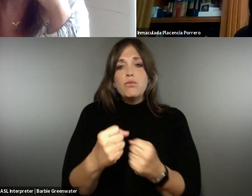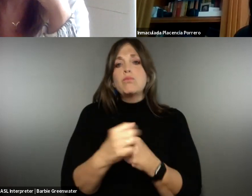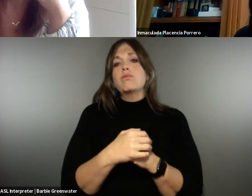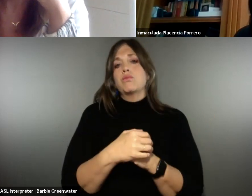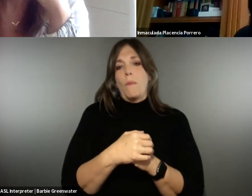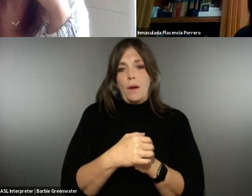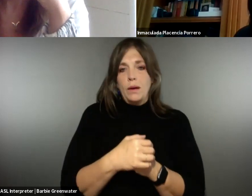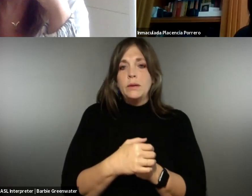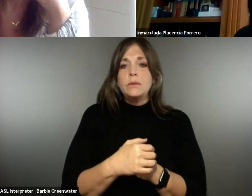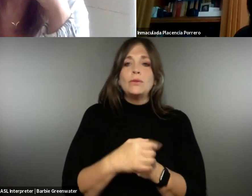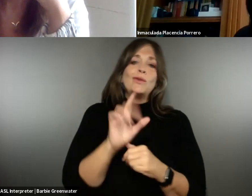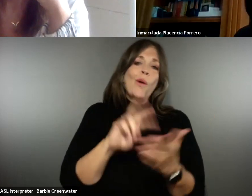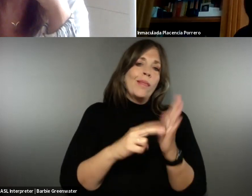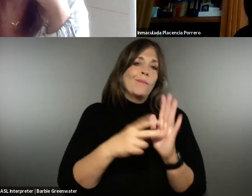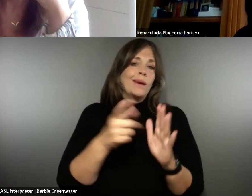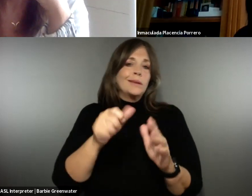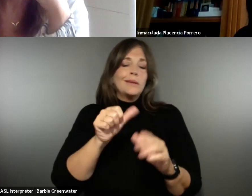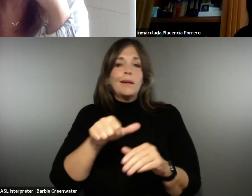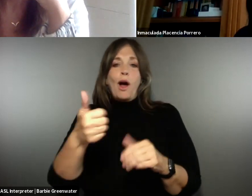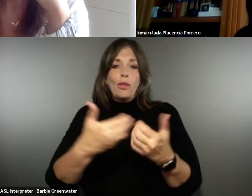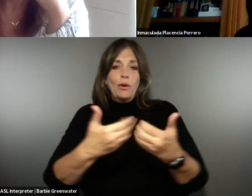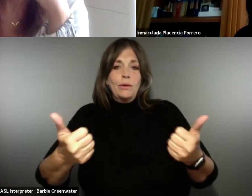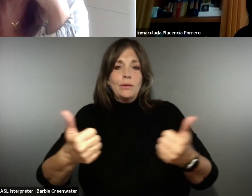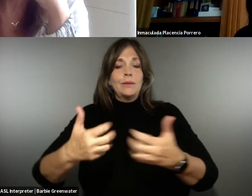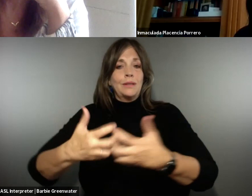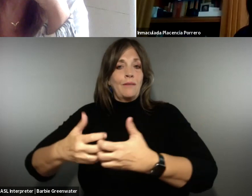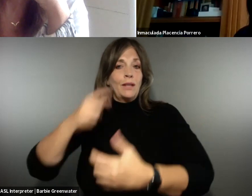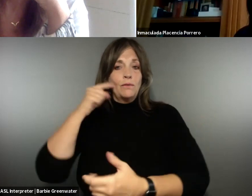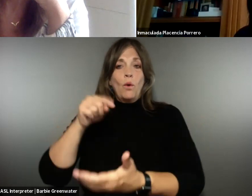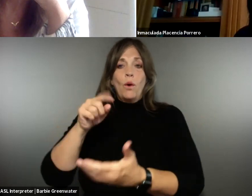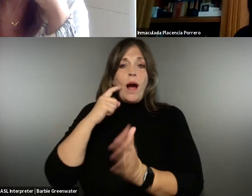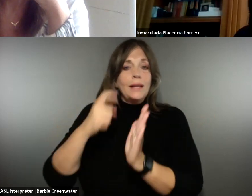accessible, but also the service if it is just an online service